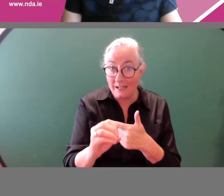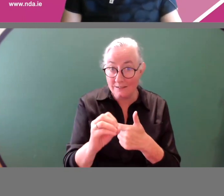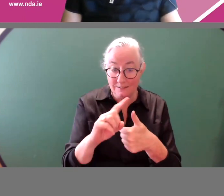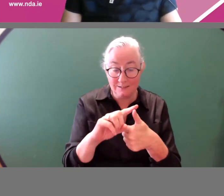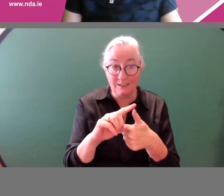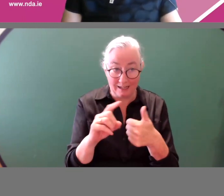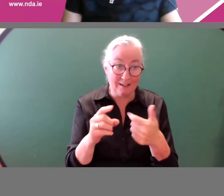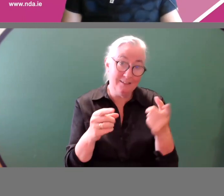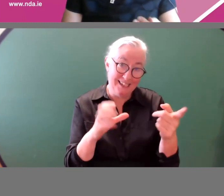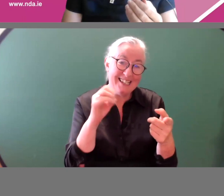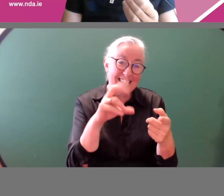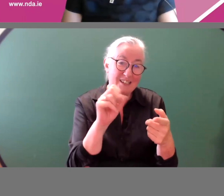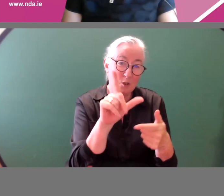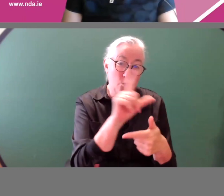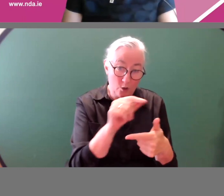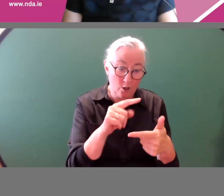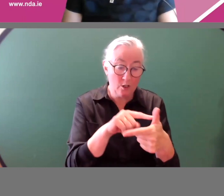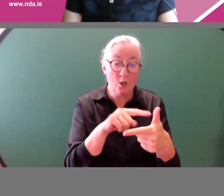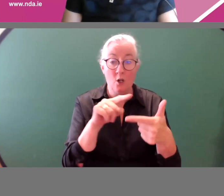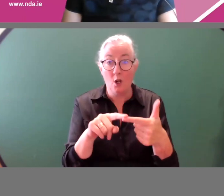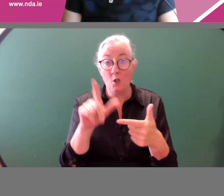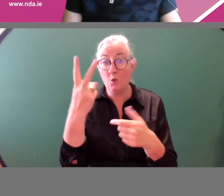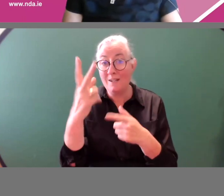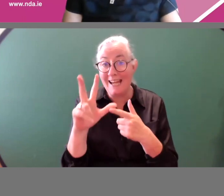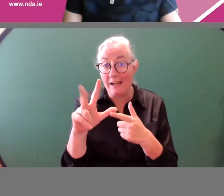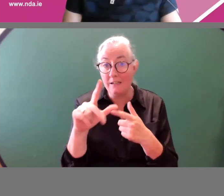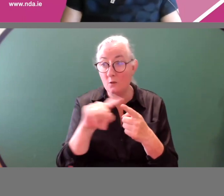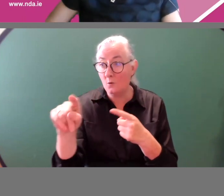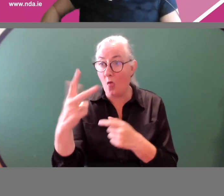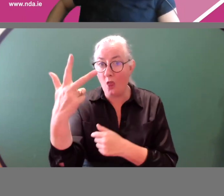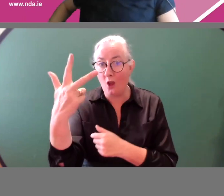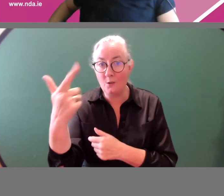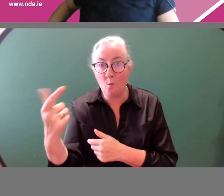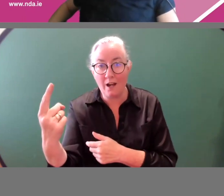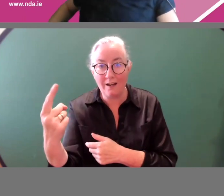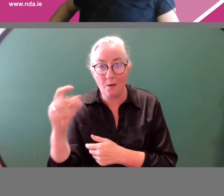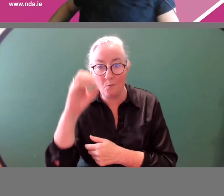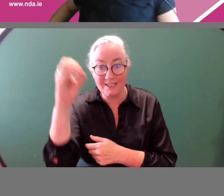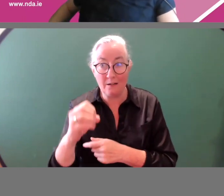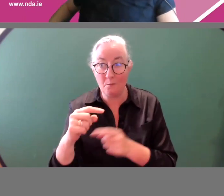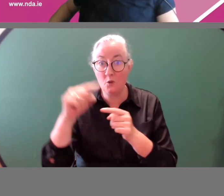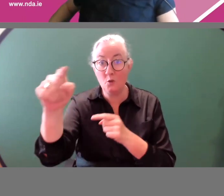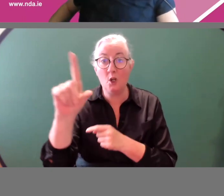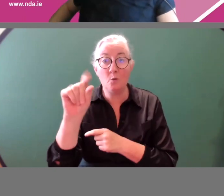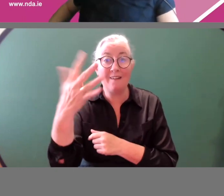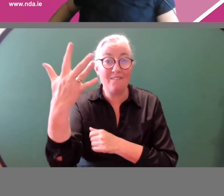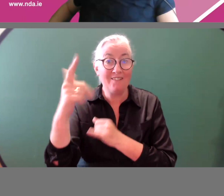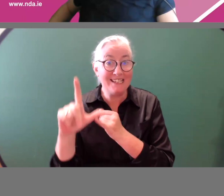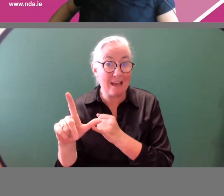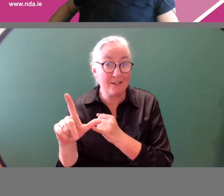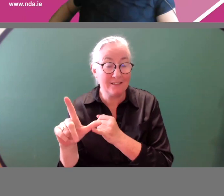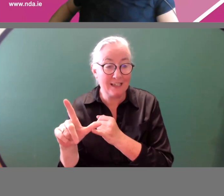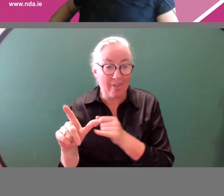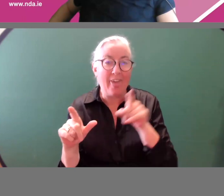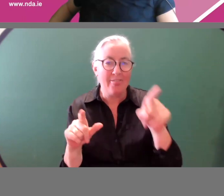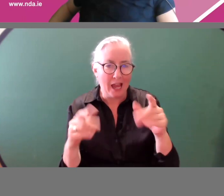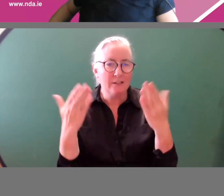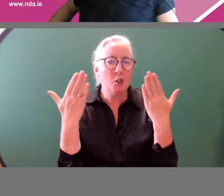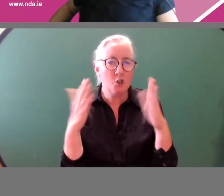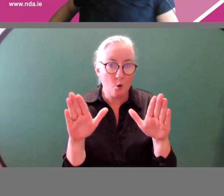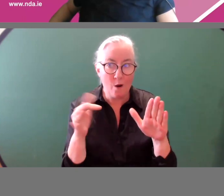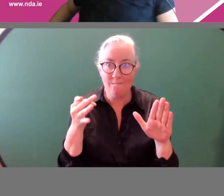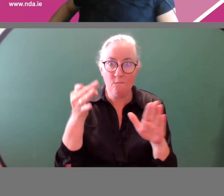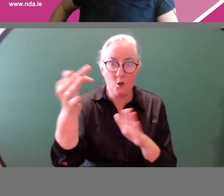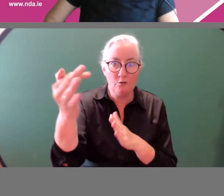in census 2022 up to between 28 and 31 percent by 2057. So that demonstrates the future demand for